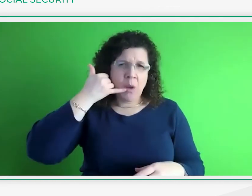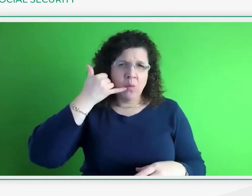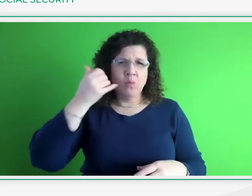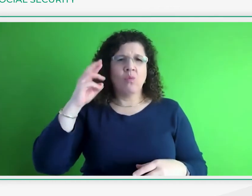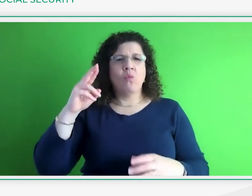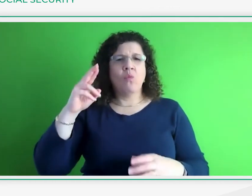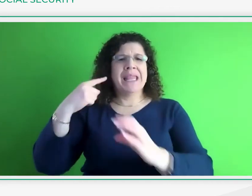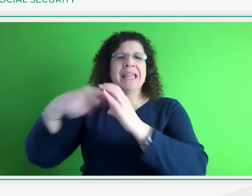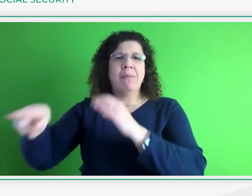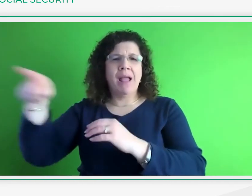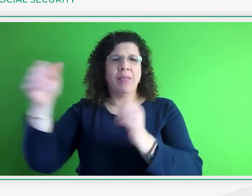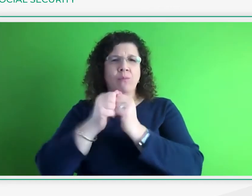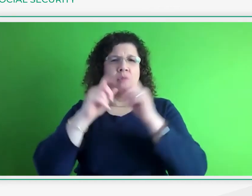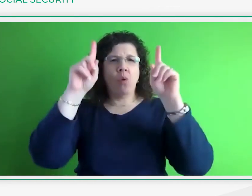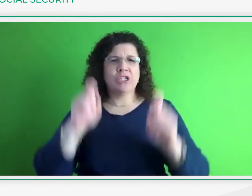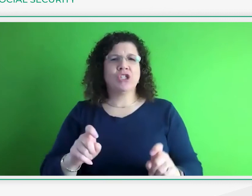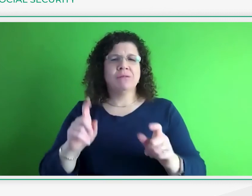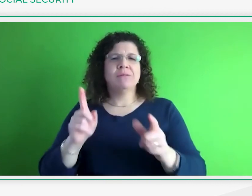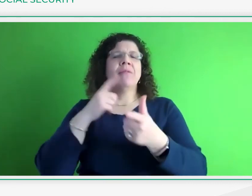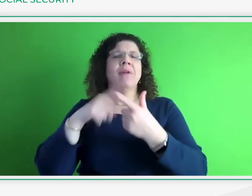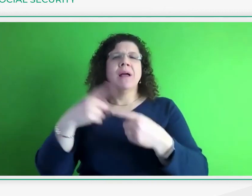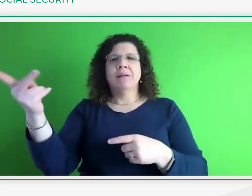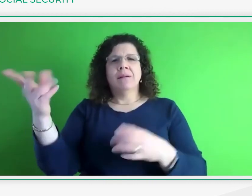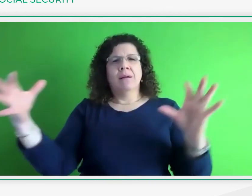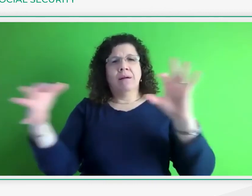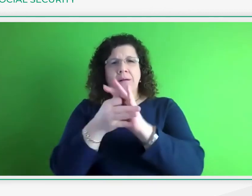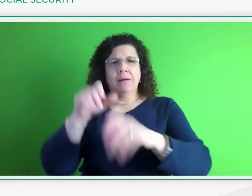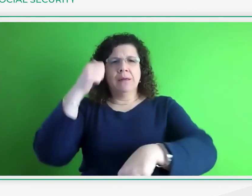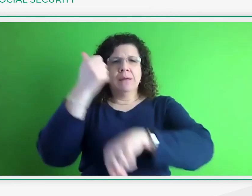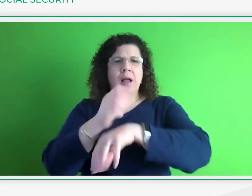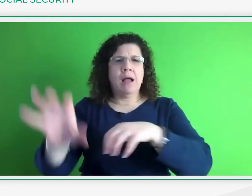over the phone, or you can email them with questions.